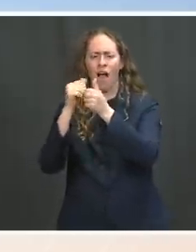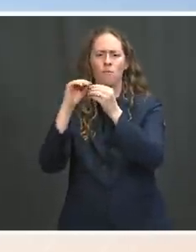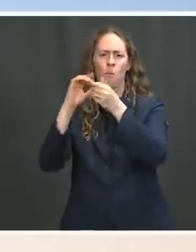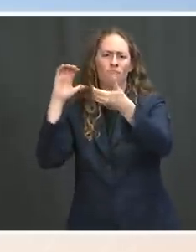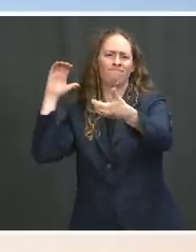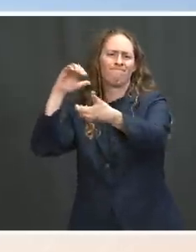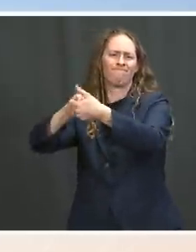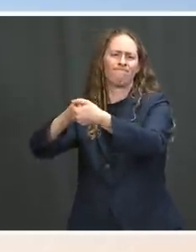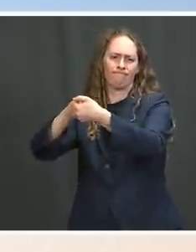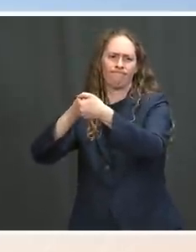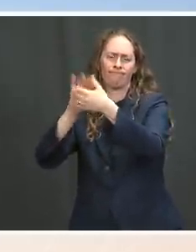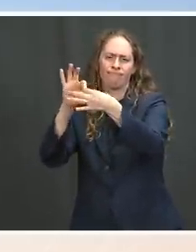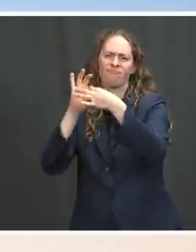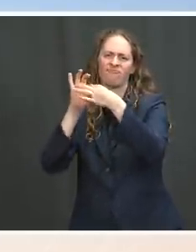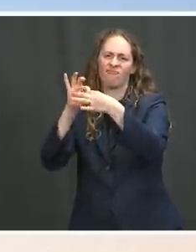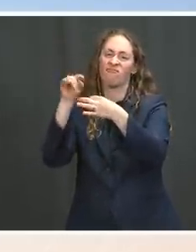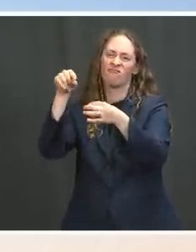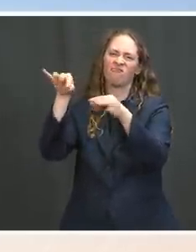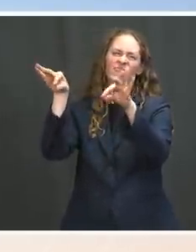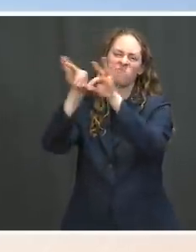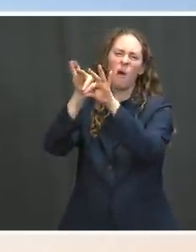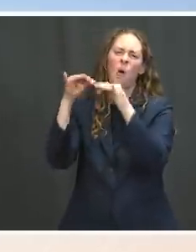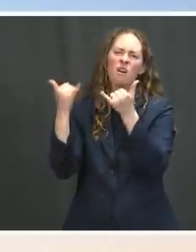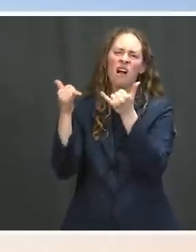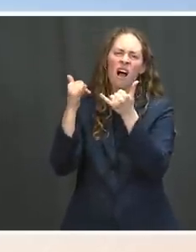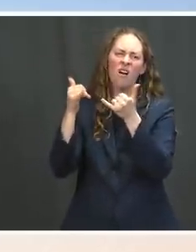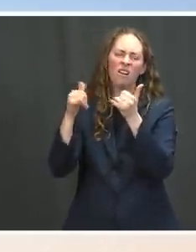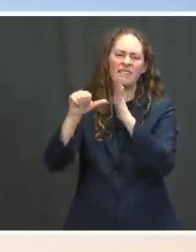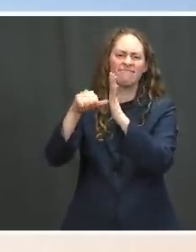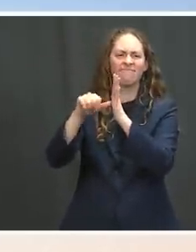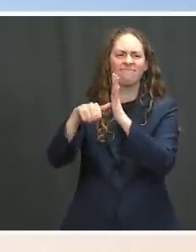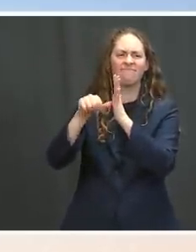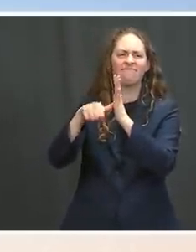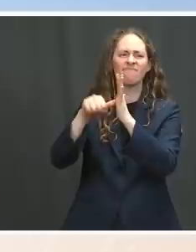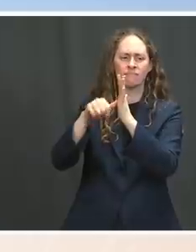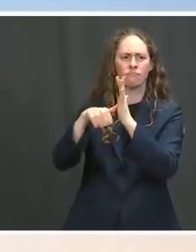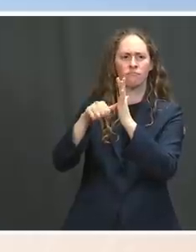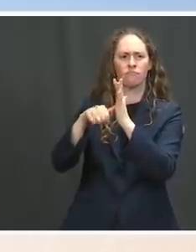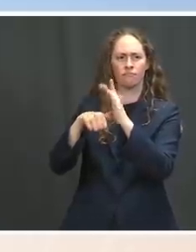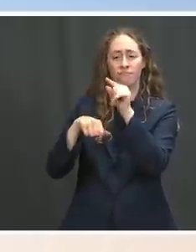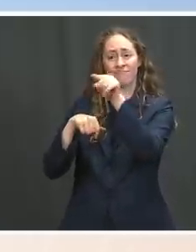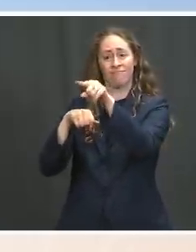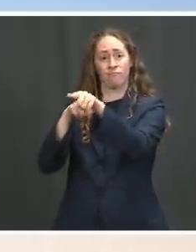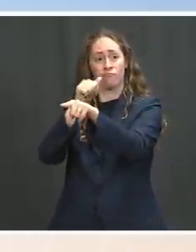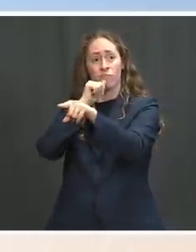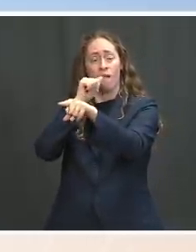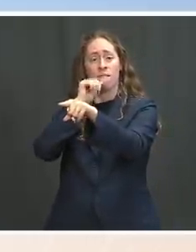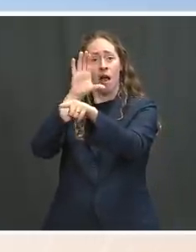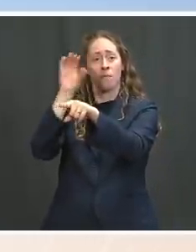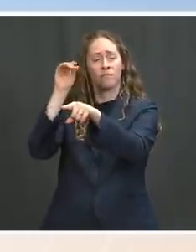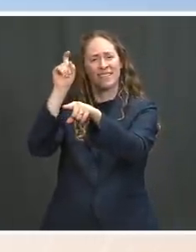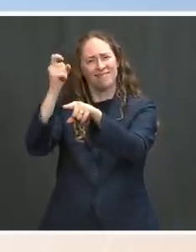that well-intentioned companies understand what they need to put in place and understand the risks that they're facing.